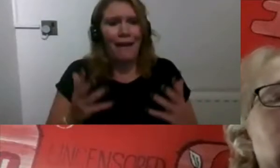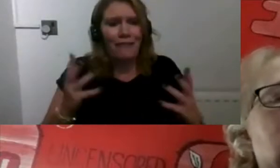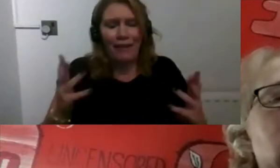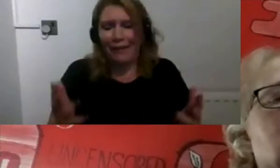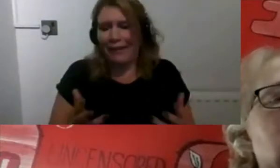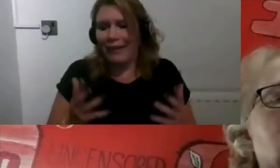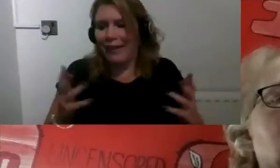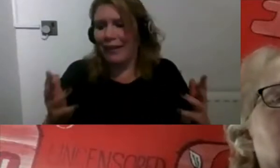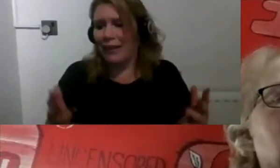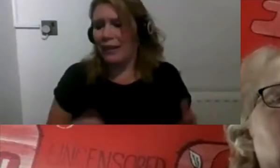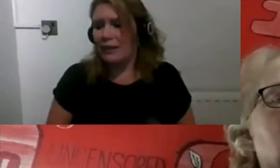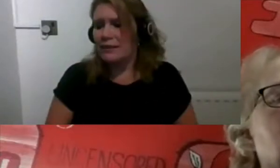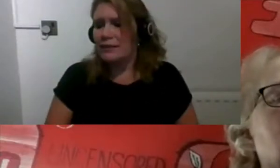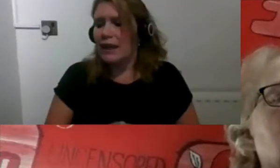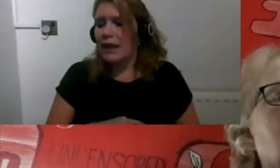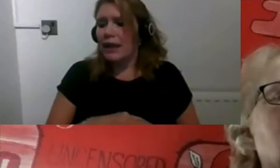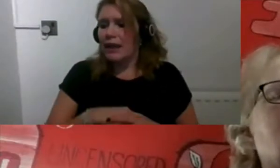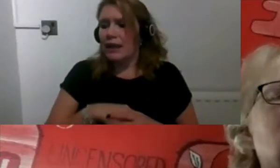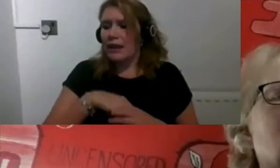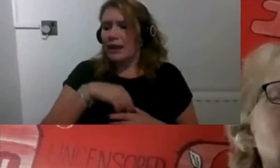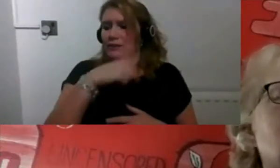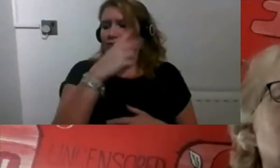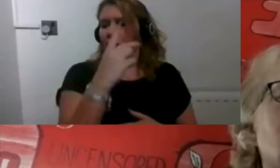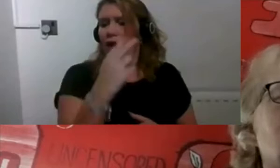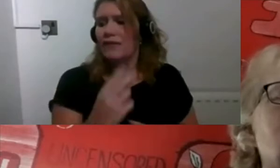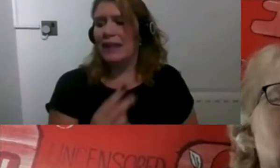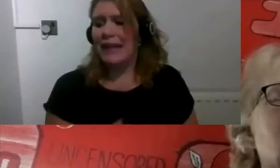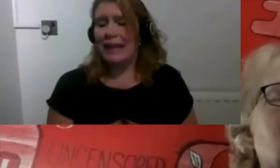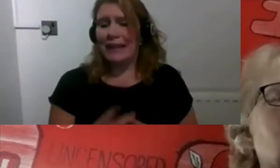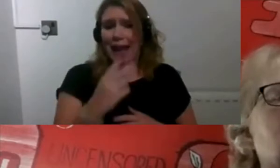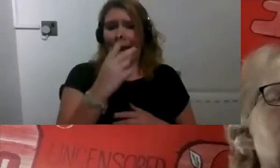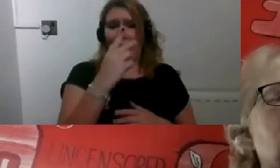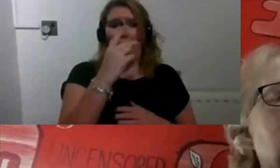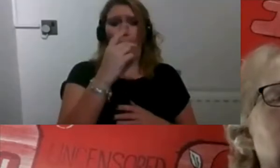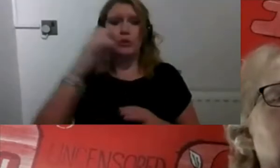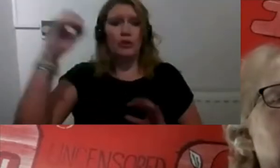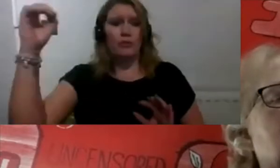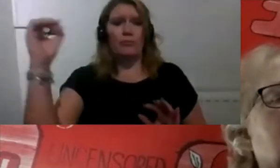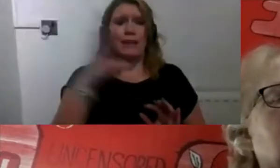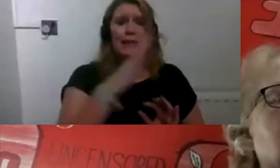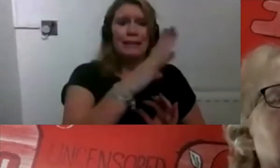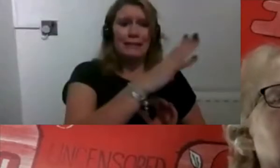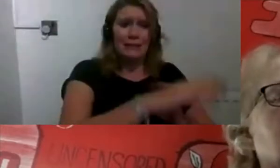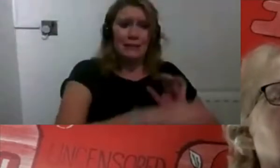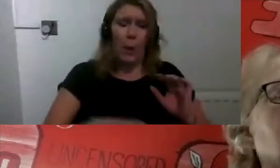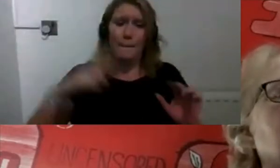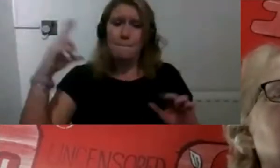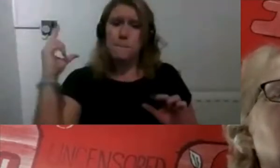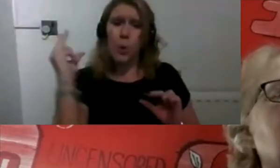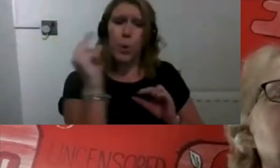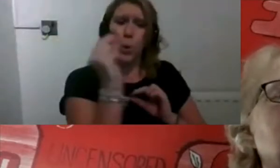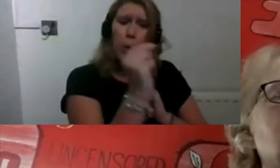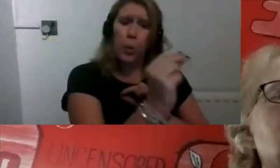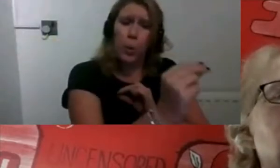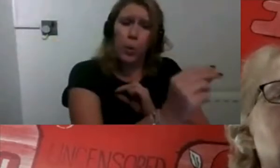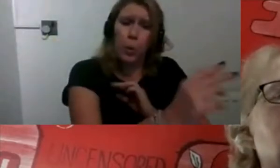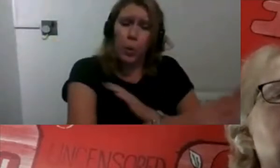Countless constellations... Diving in and out of meteor tails, Delighting in the sparks